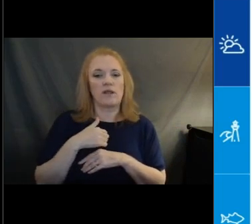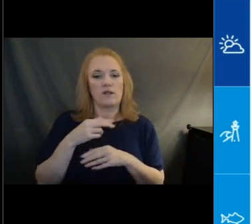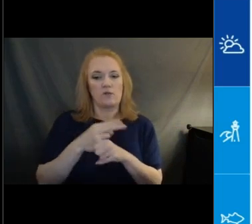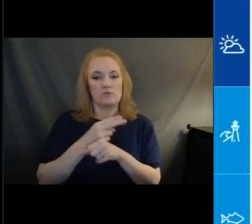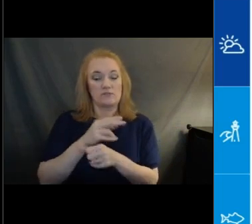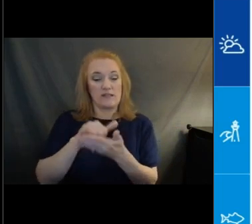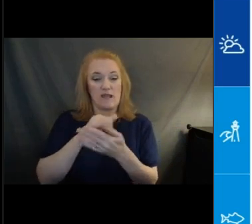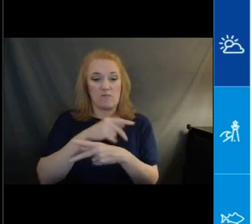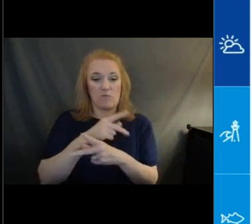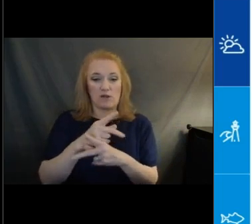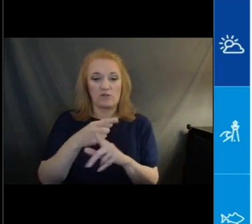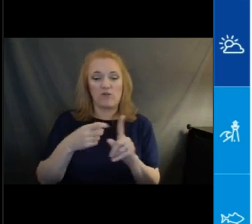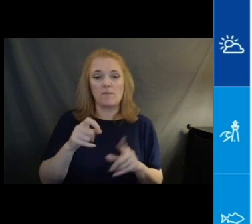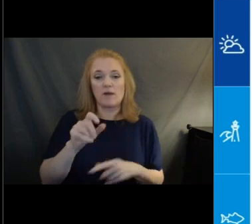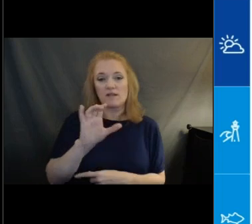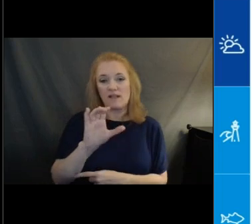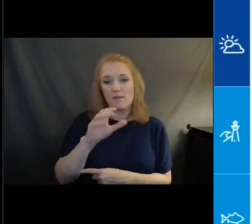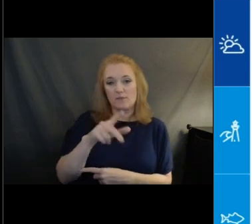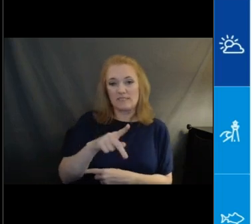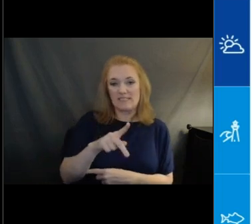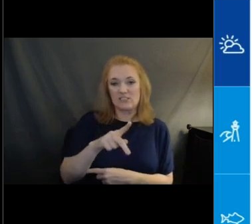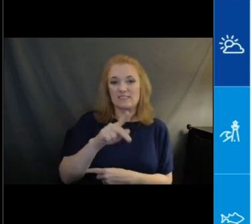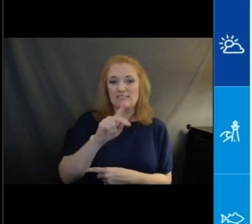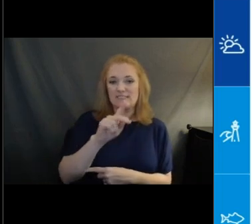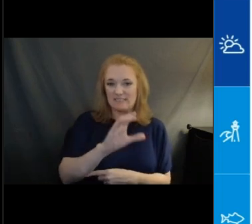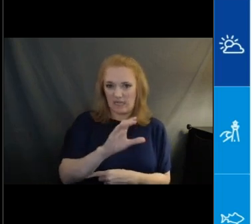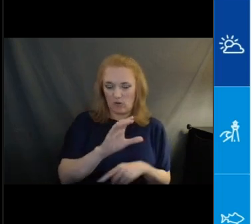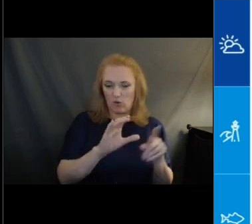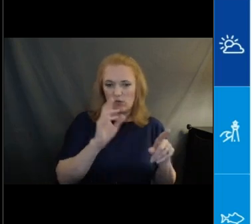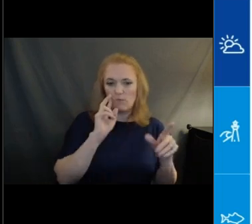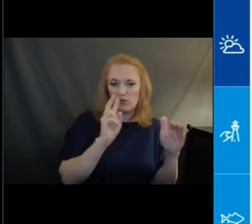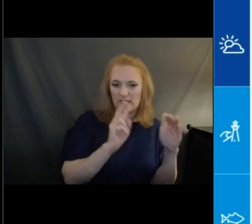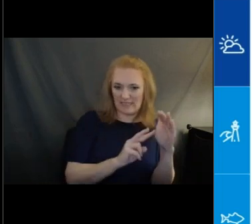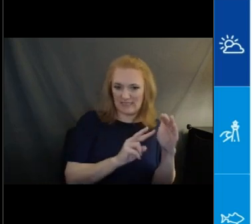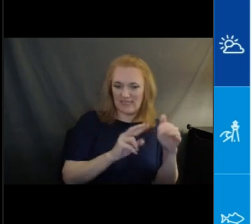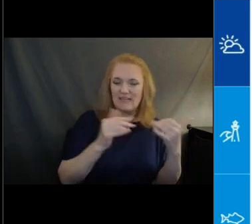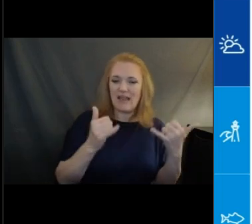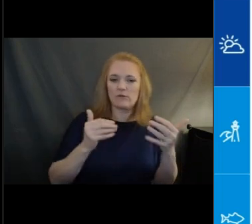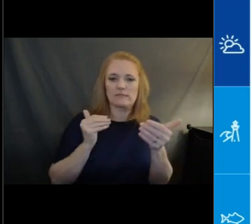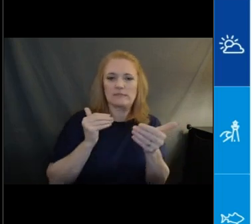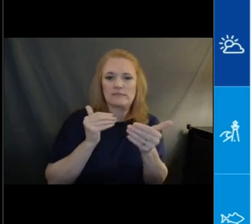Climate Prediction Center a few years ago, the time range of this forecast is closely related